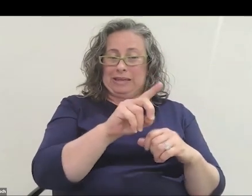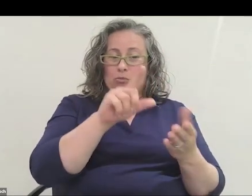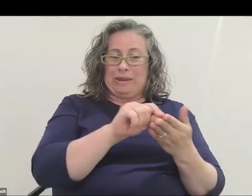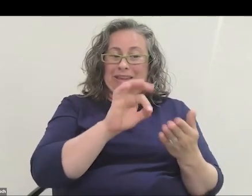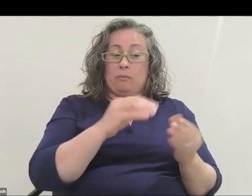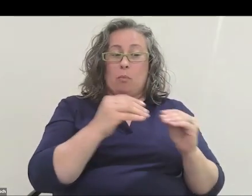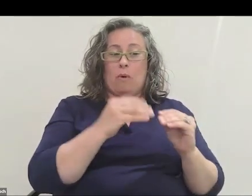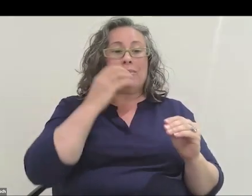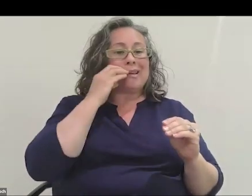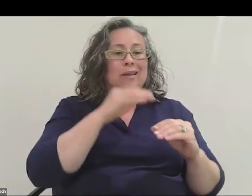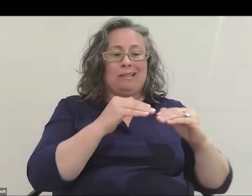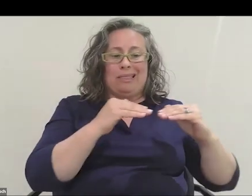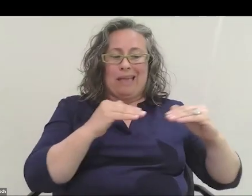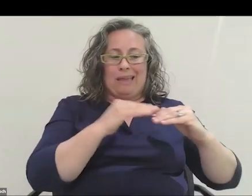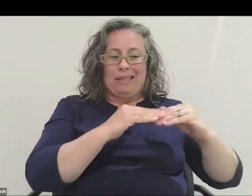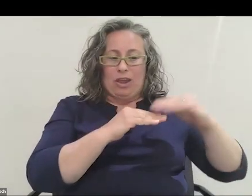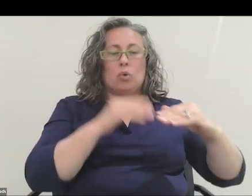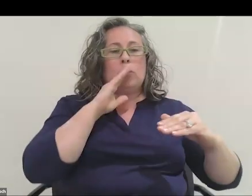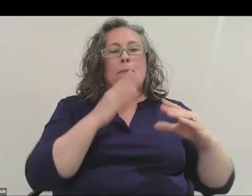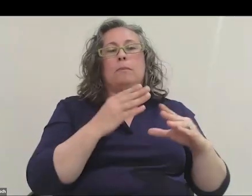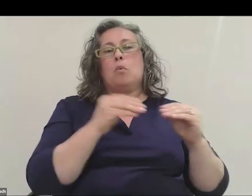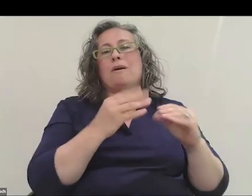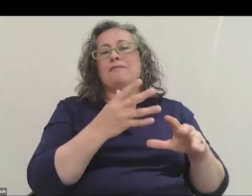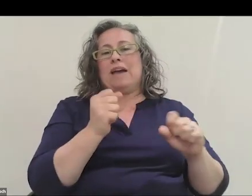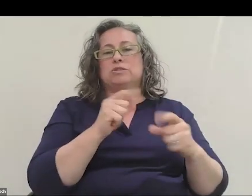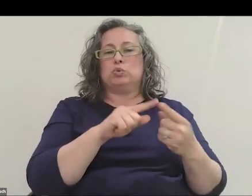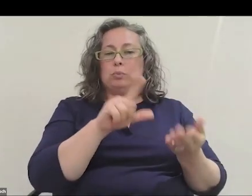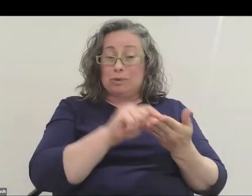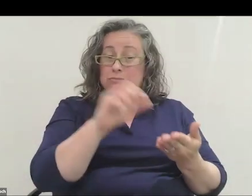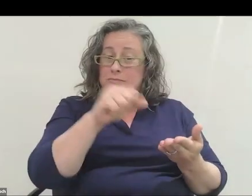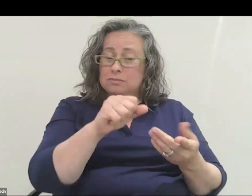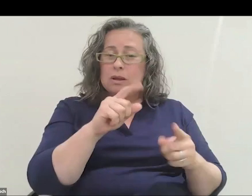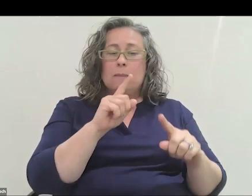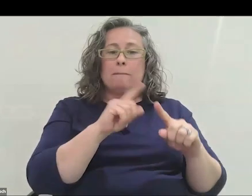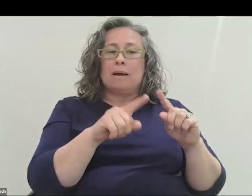it's going to be faster to print, but your radiations